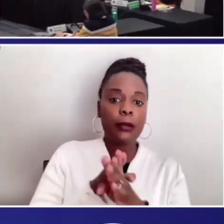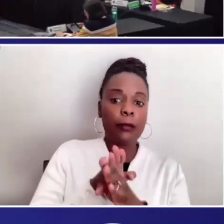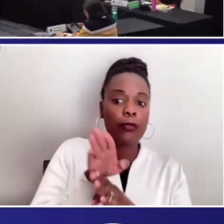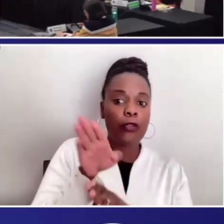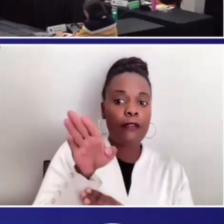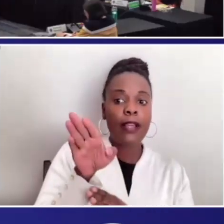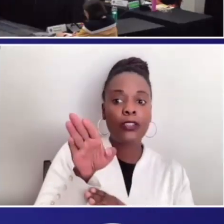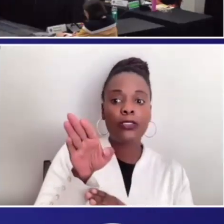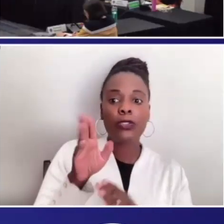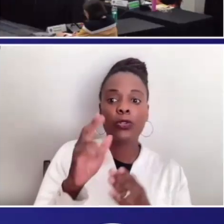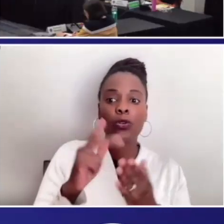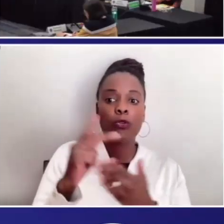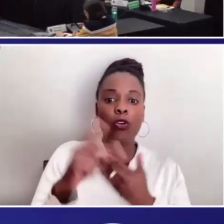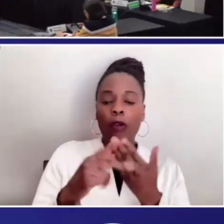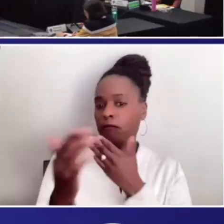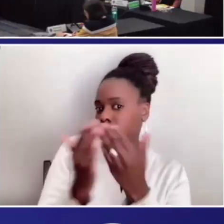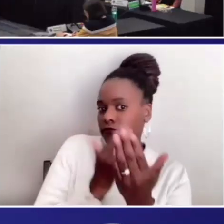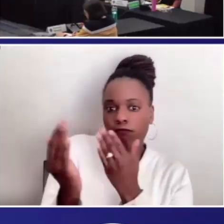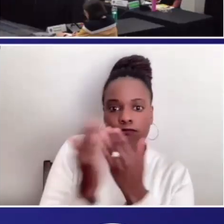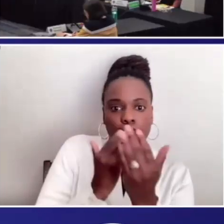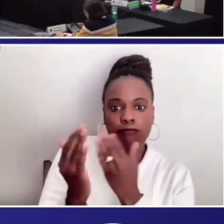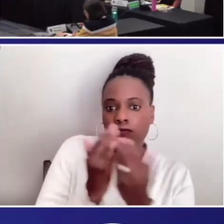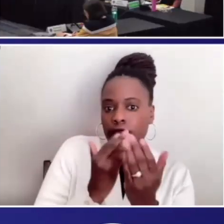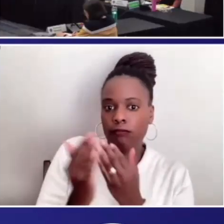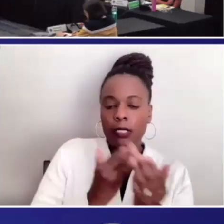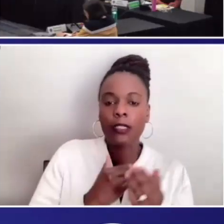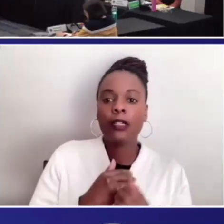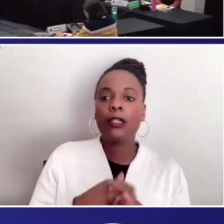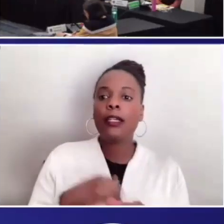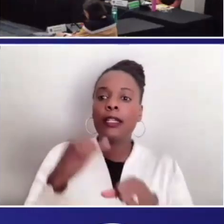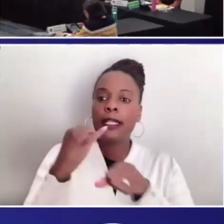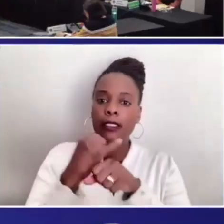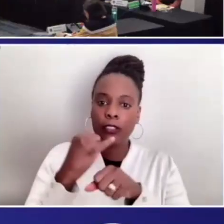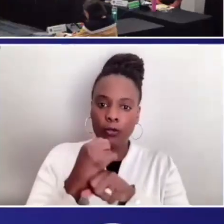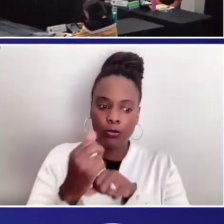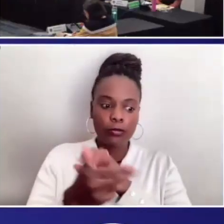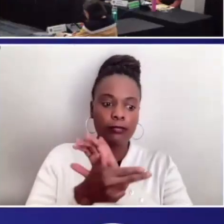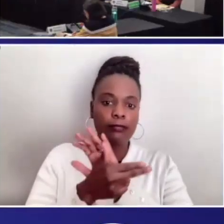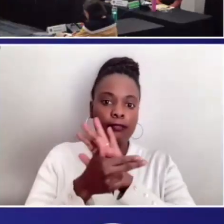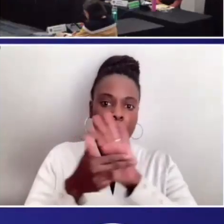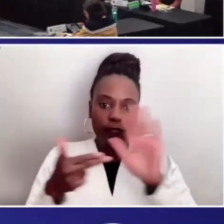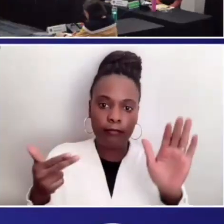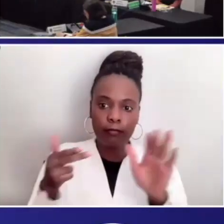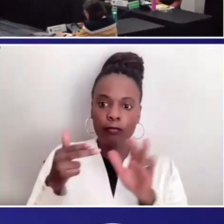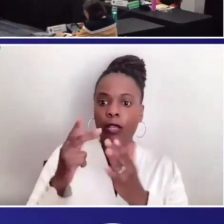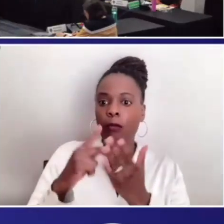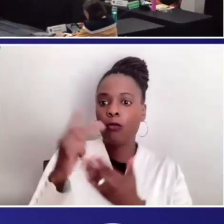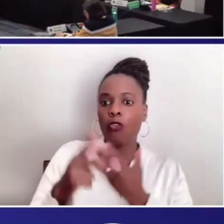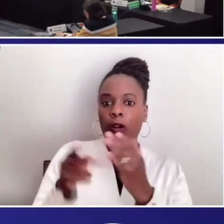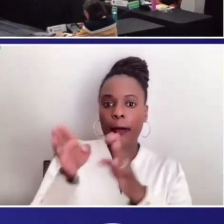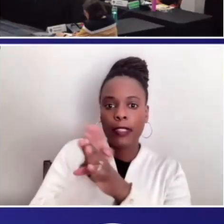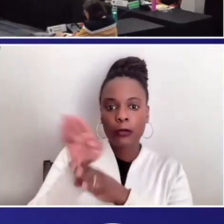that doesn't matter. This is, in other words, the institution designates this program as a professional degree by